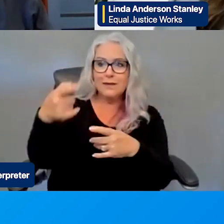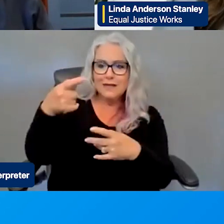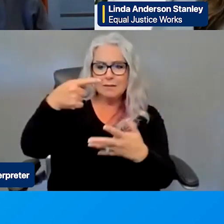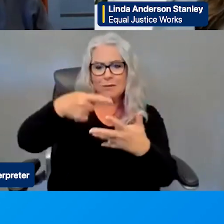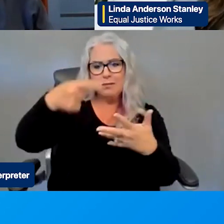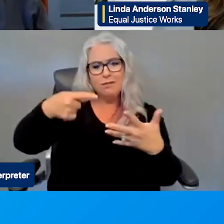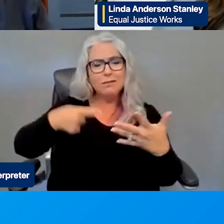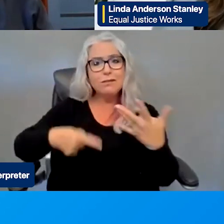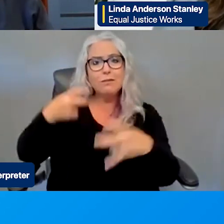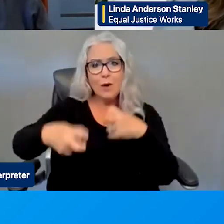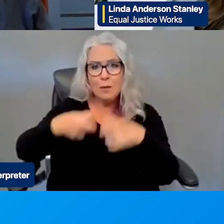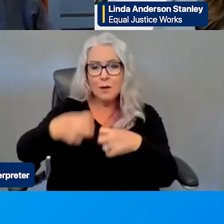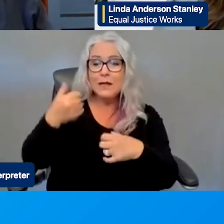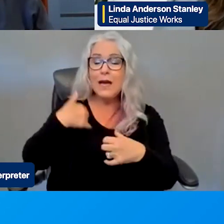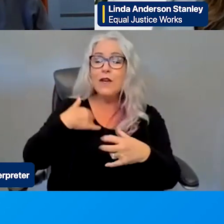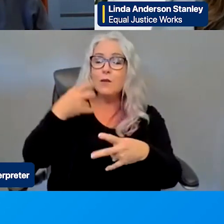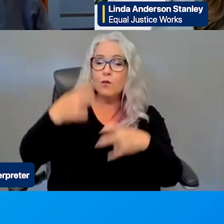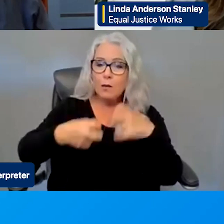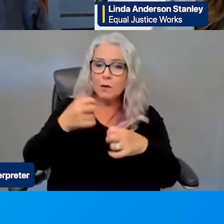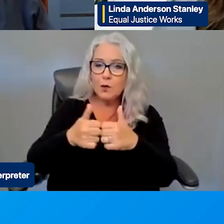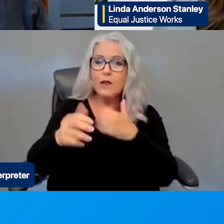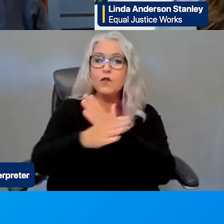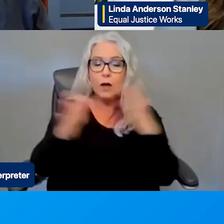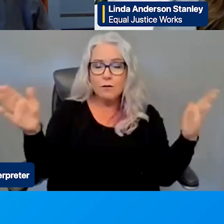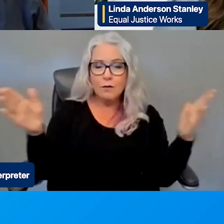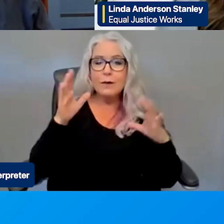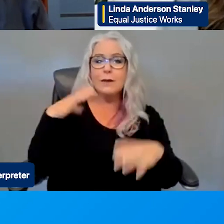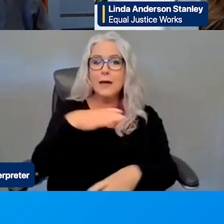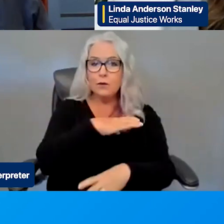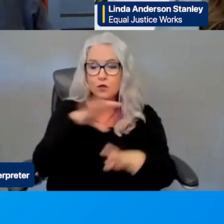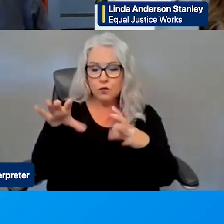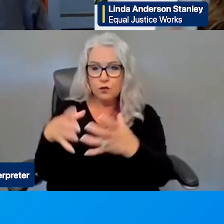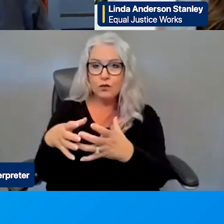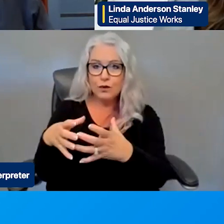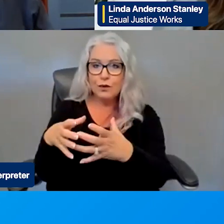conversations with their general counsel as well.